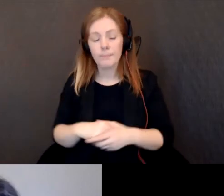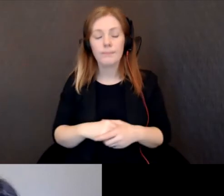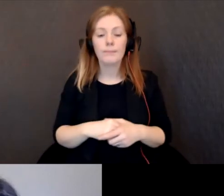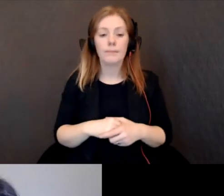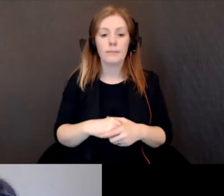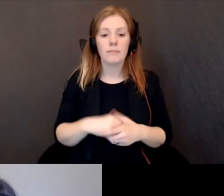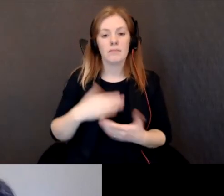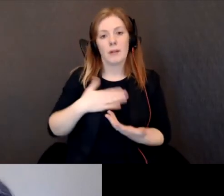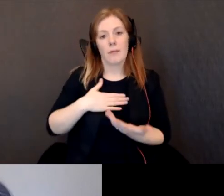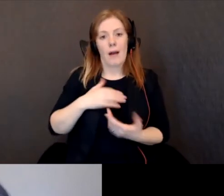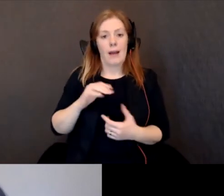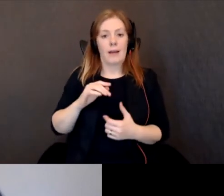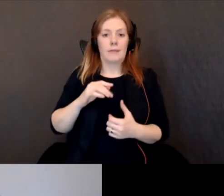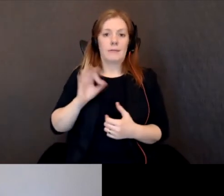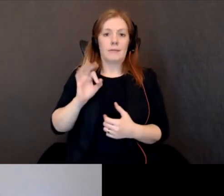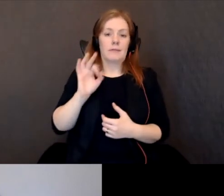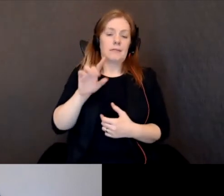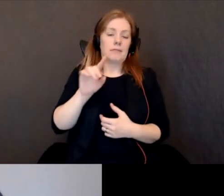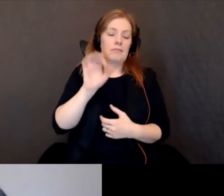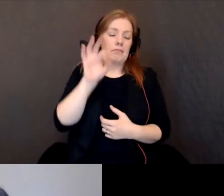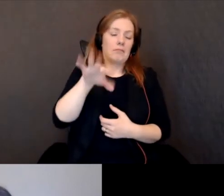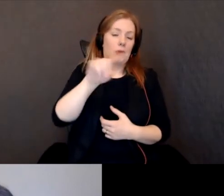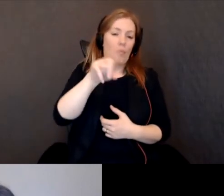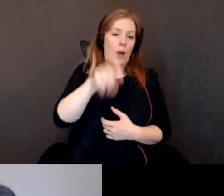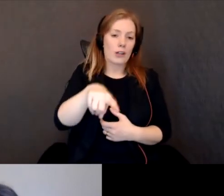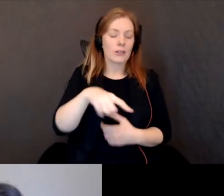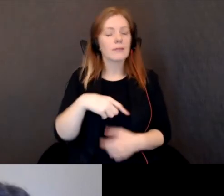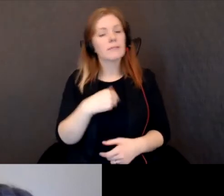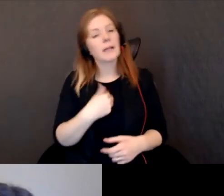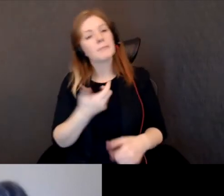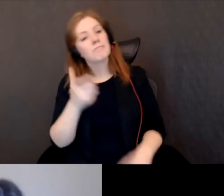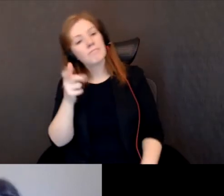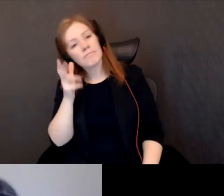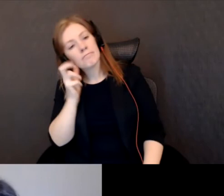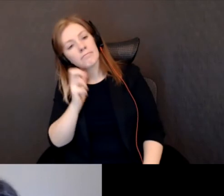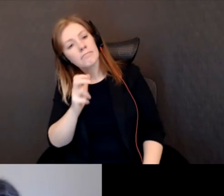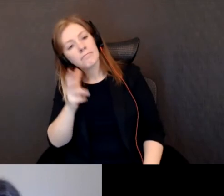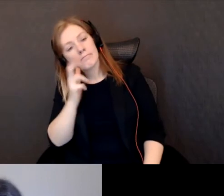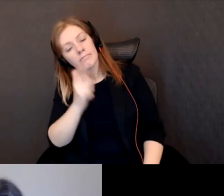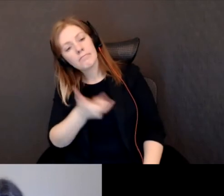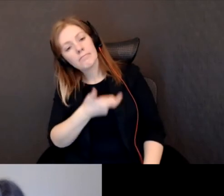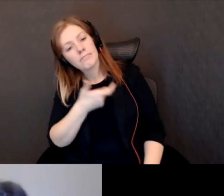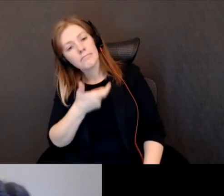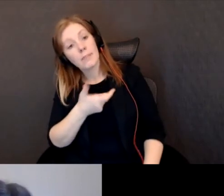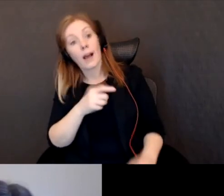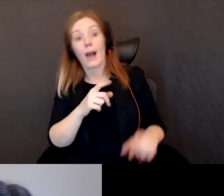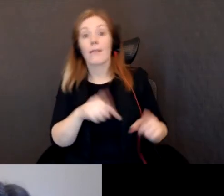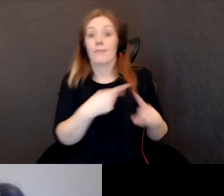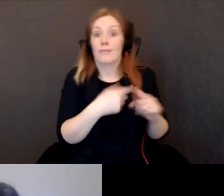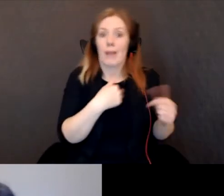as I was reading as I was listening to you Laura and also reading your book, um one of the things